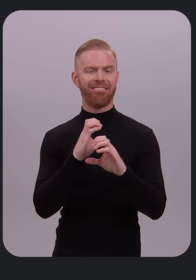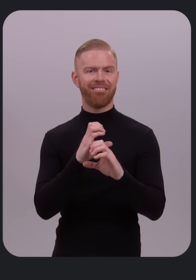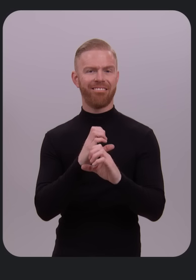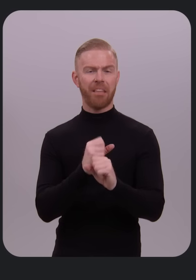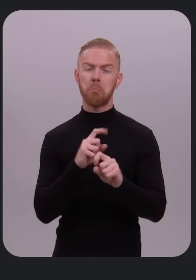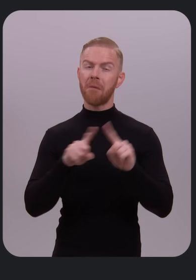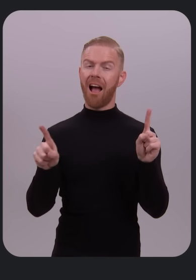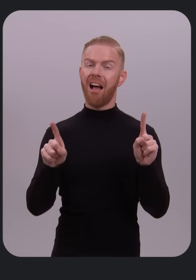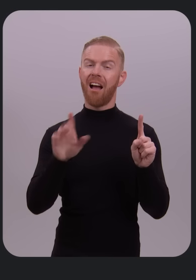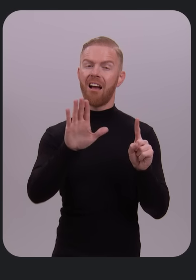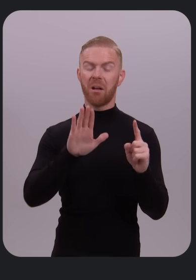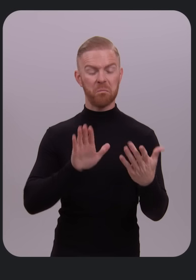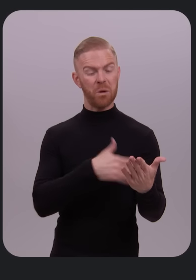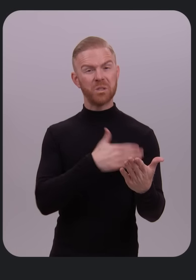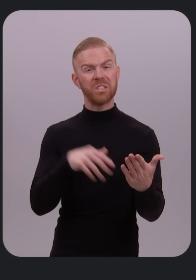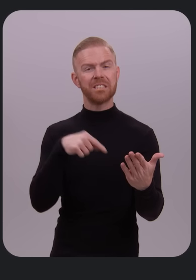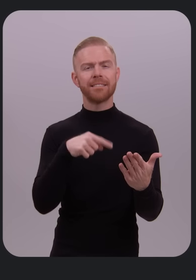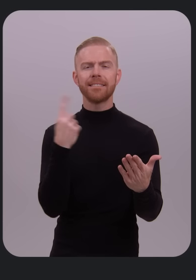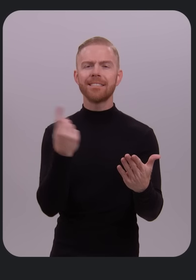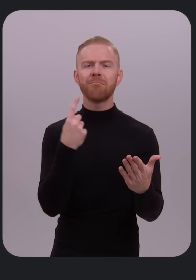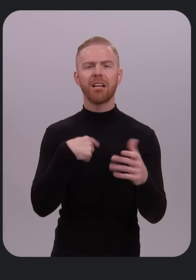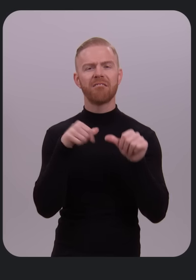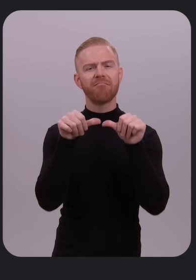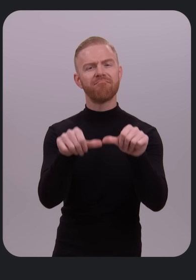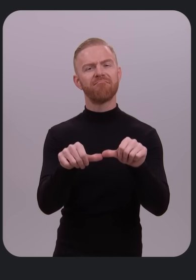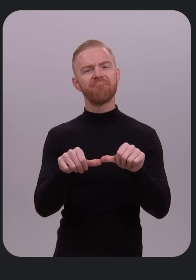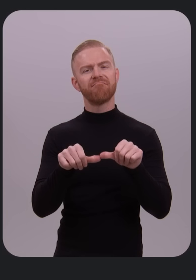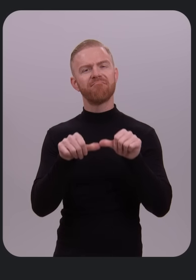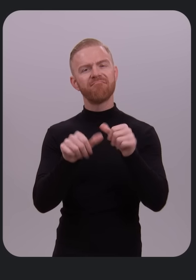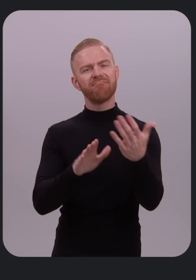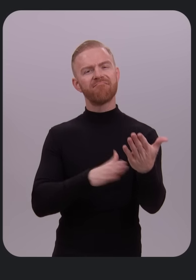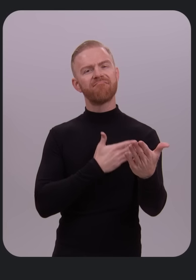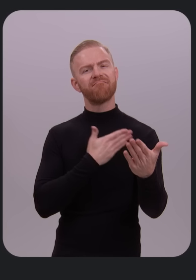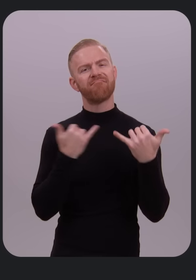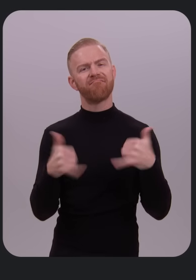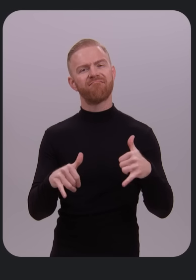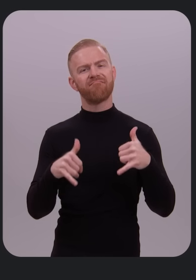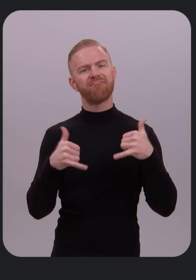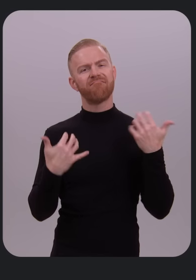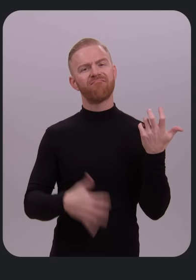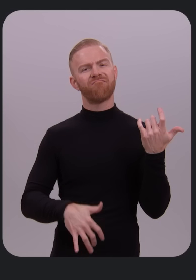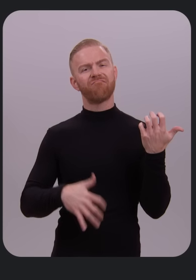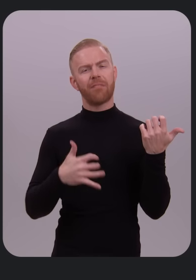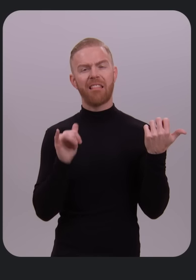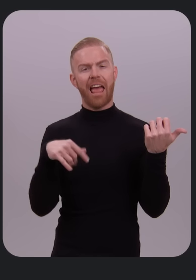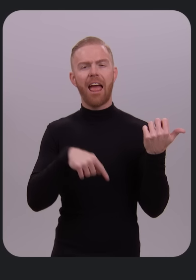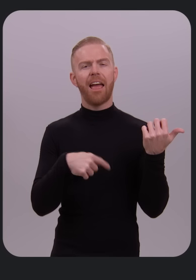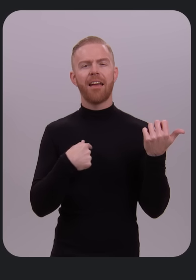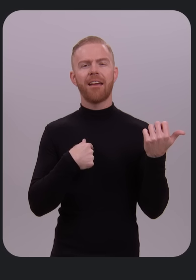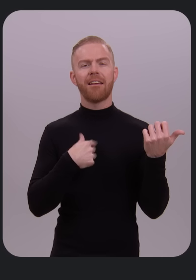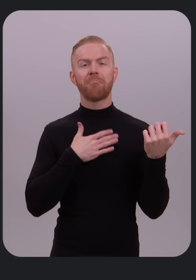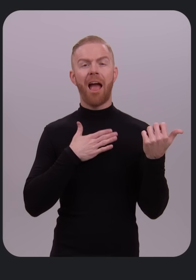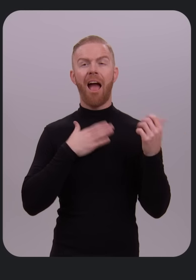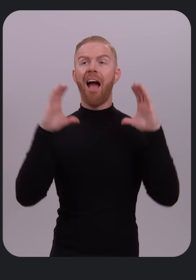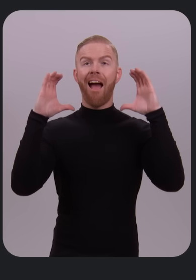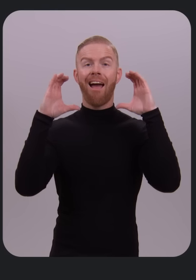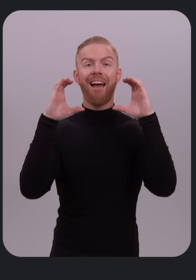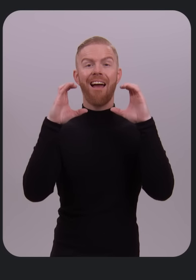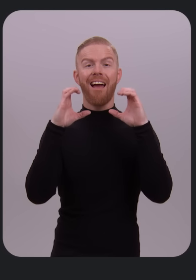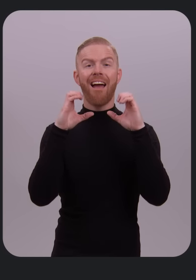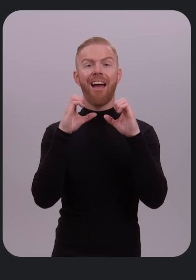can continue to do with the closing in of my visual reality.